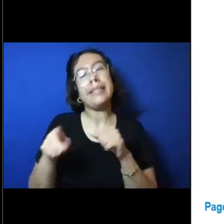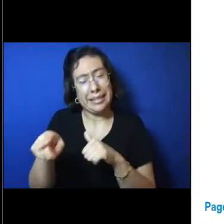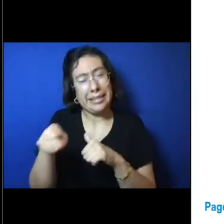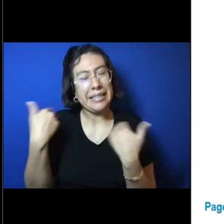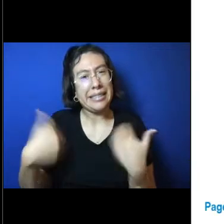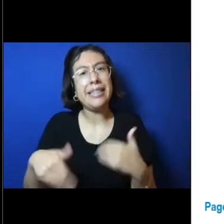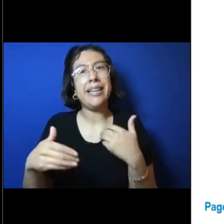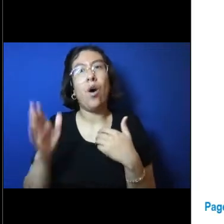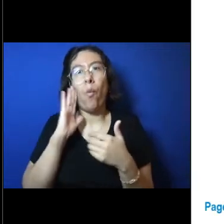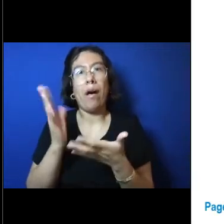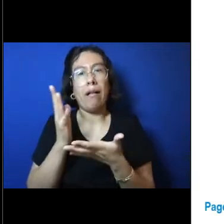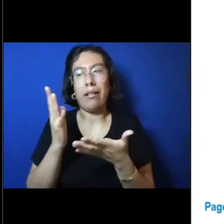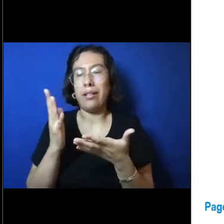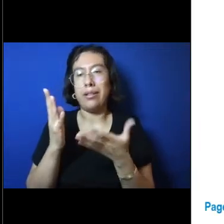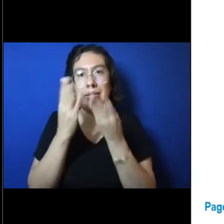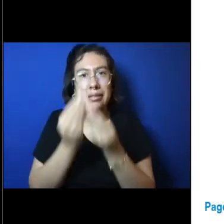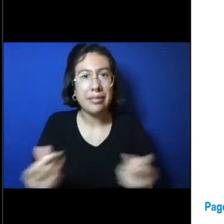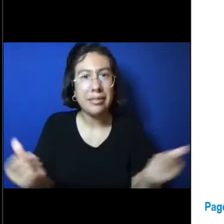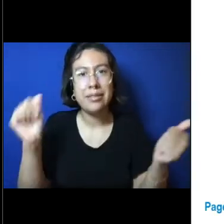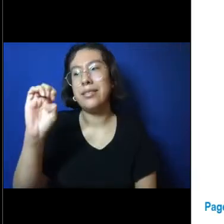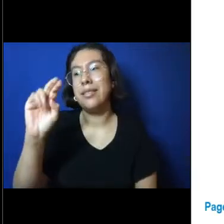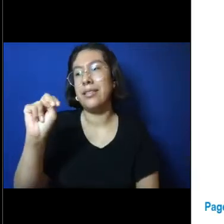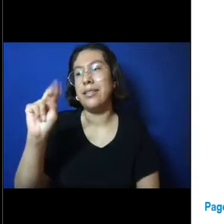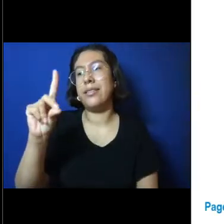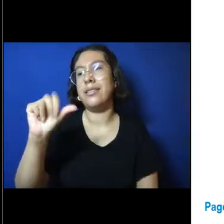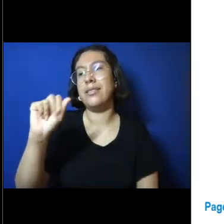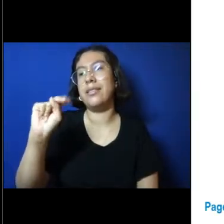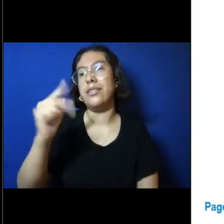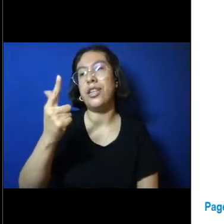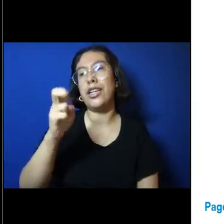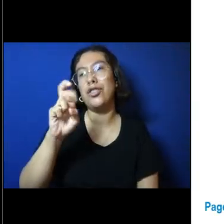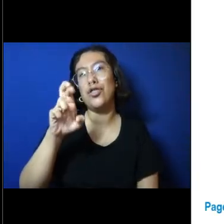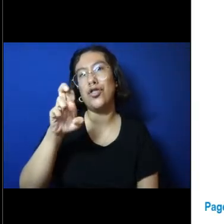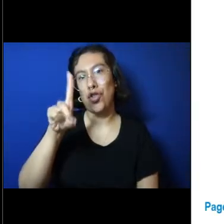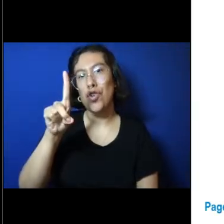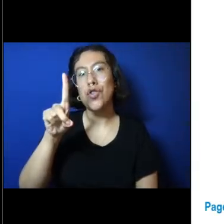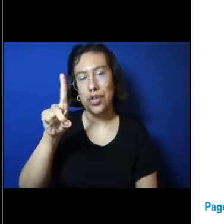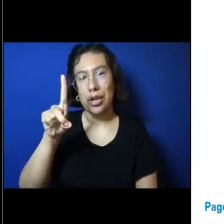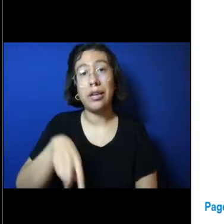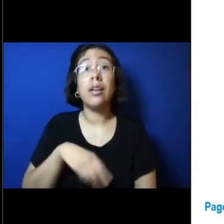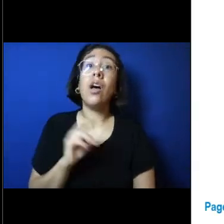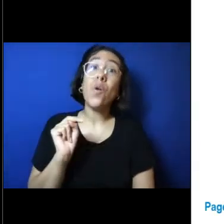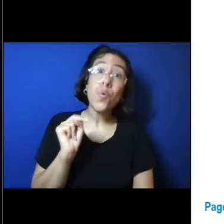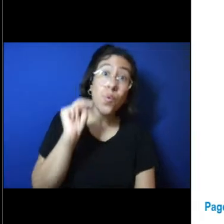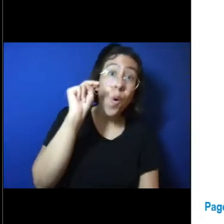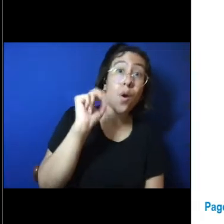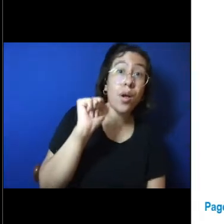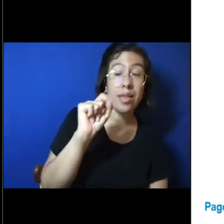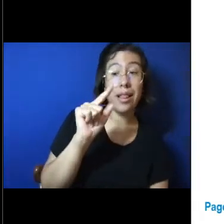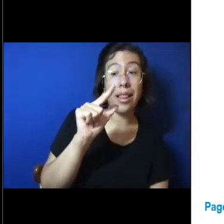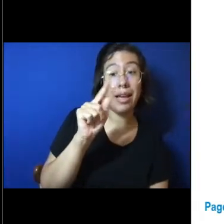but locally to us in the Northwest Atlantic, they're actually threatened. So they're not as endangered as they are in the rest of the world.